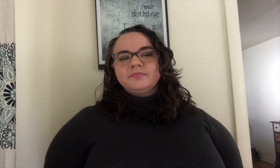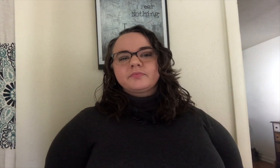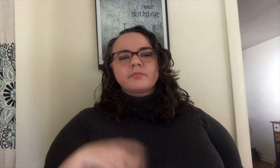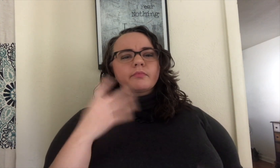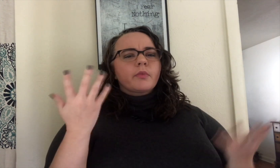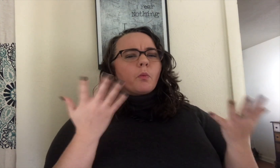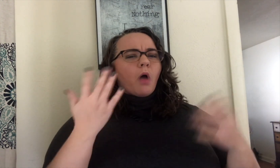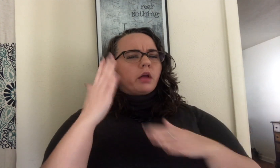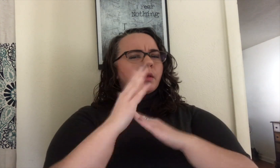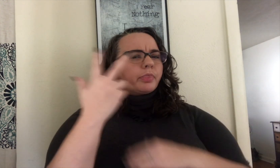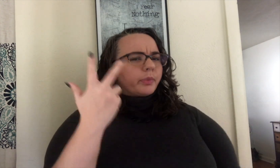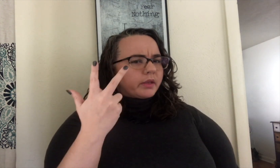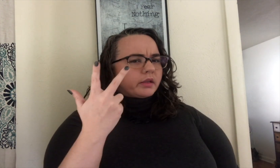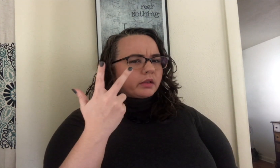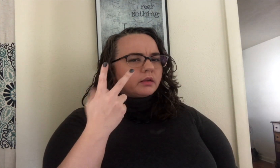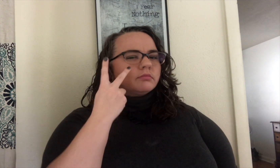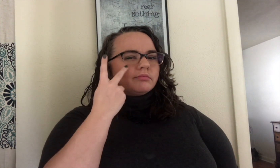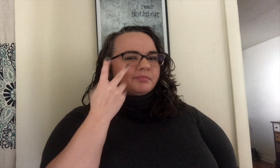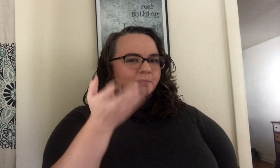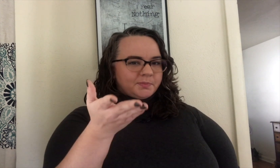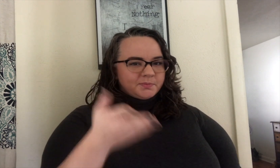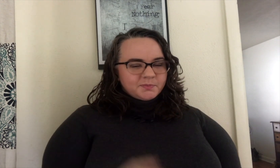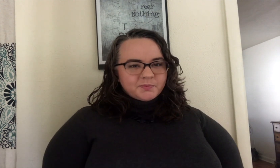Which tabards made it to the top three?